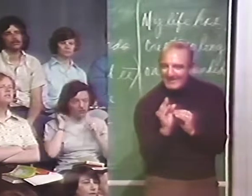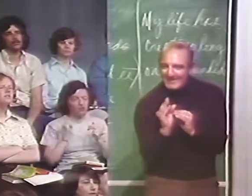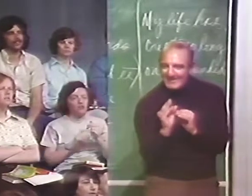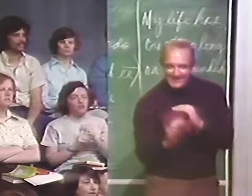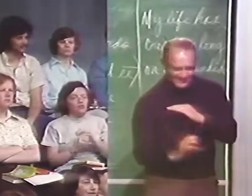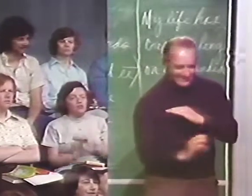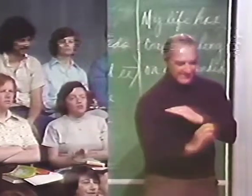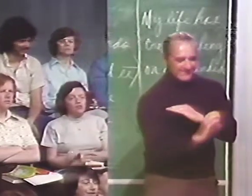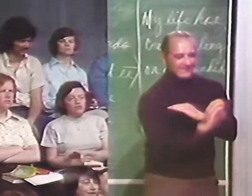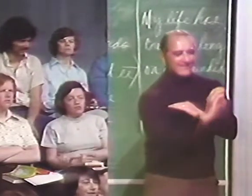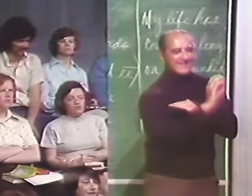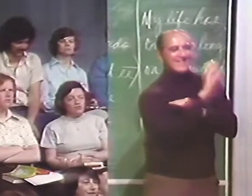ROSEBUD.